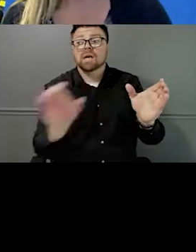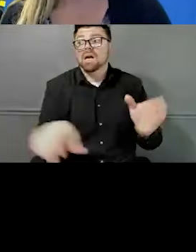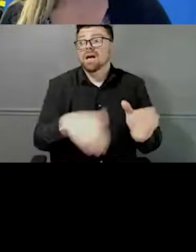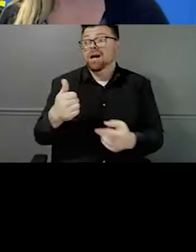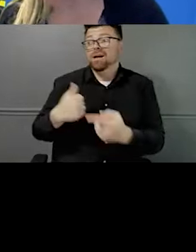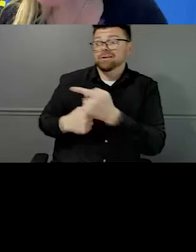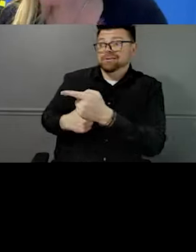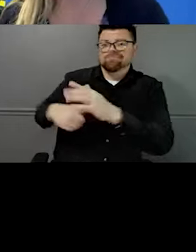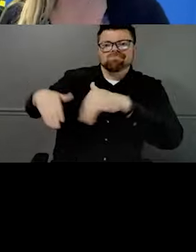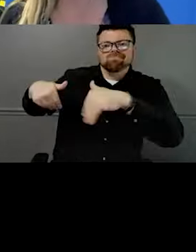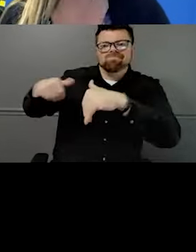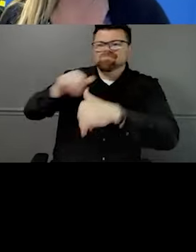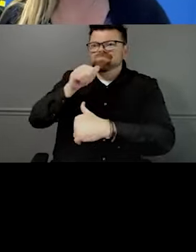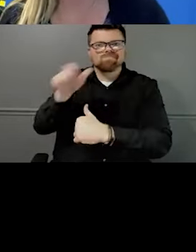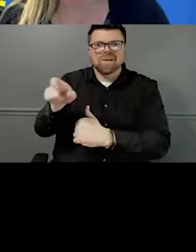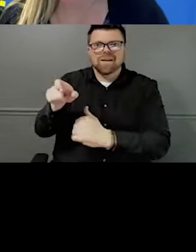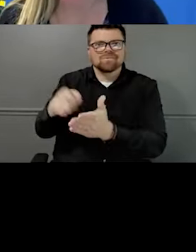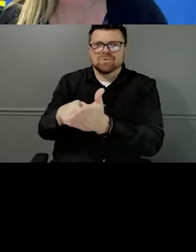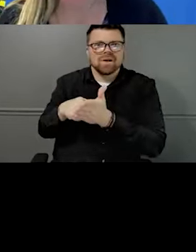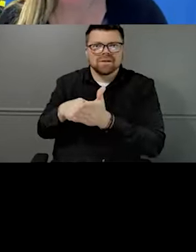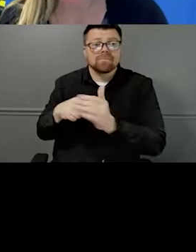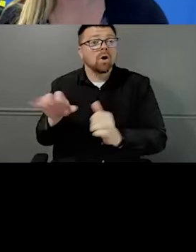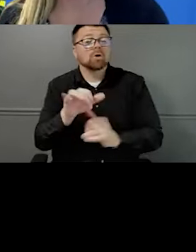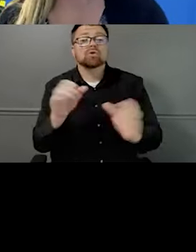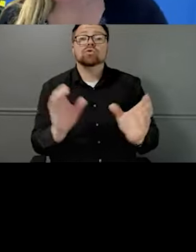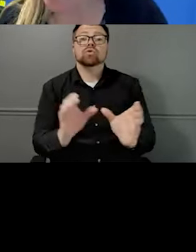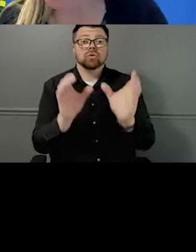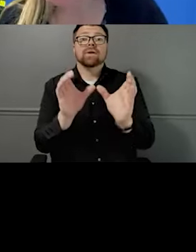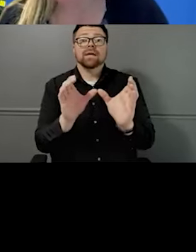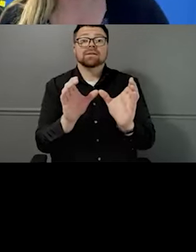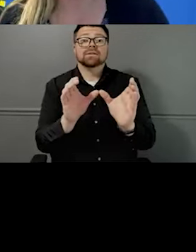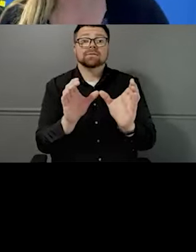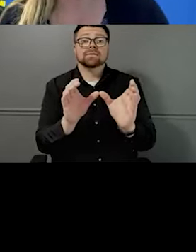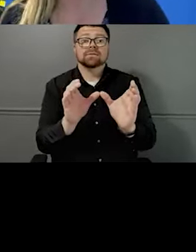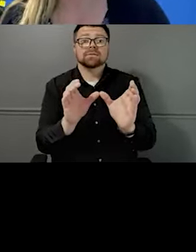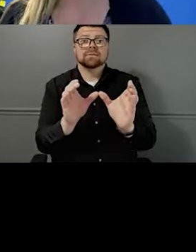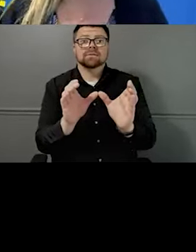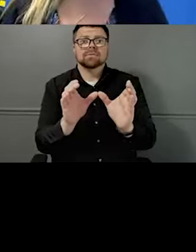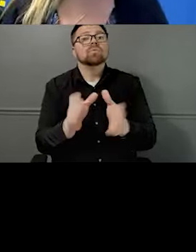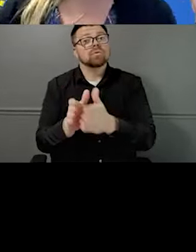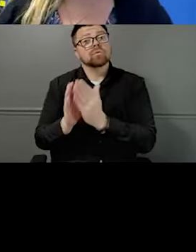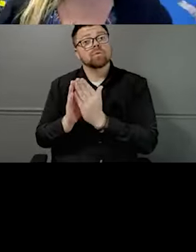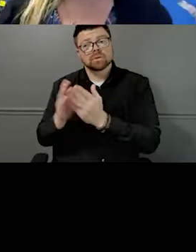We also in the certification space were asked to provide some guidance for how